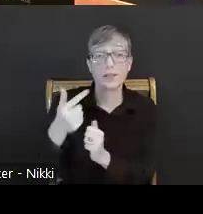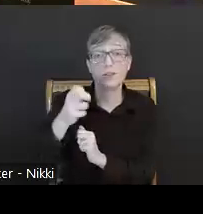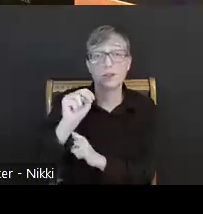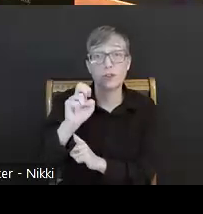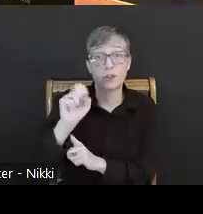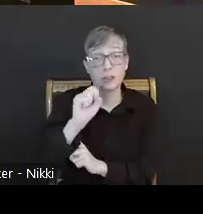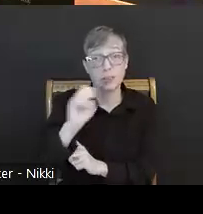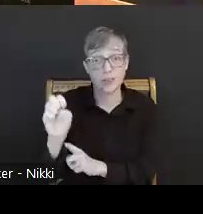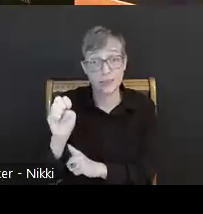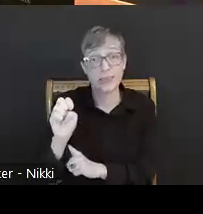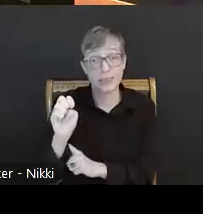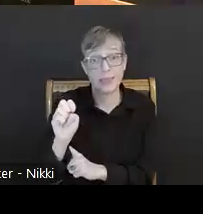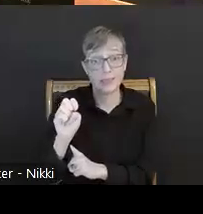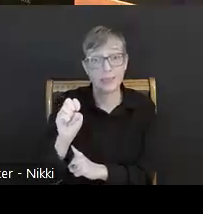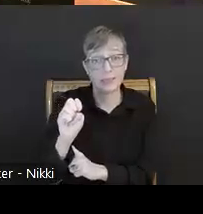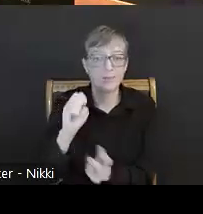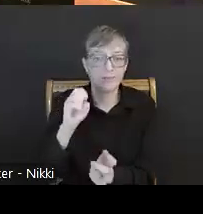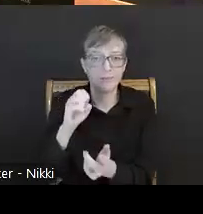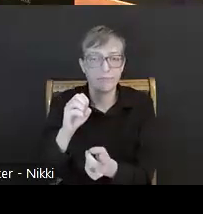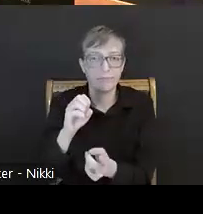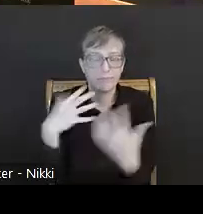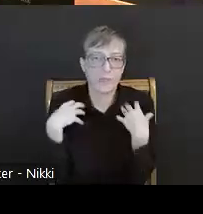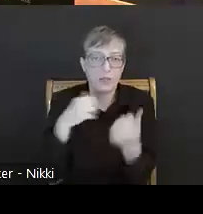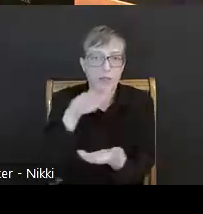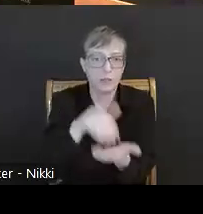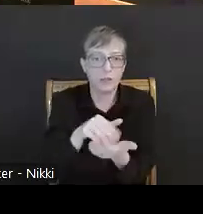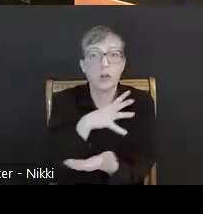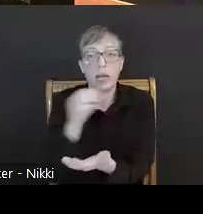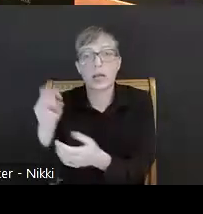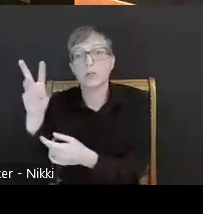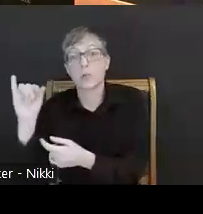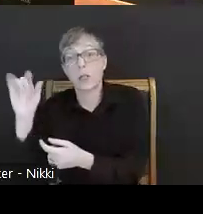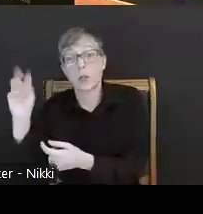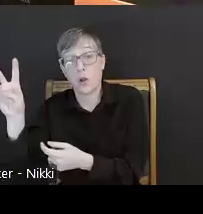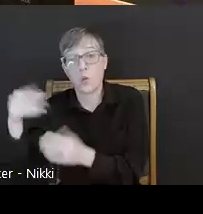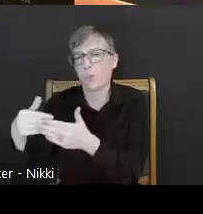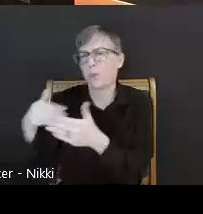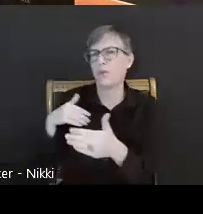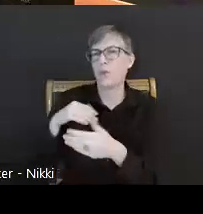behavioral outpatient before the pandemic started she has a good supportive relationship with her